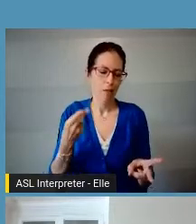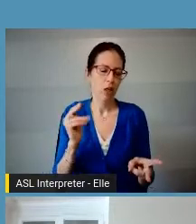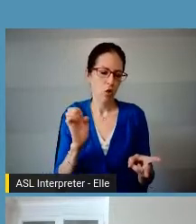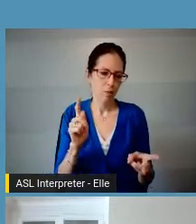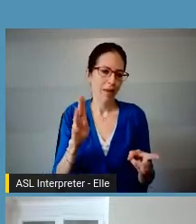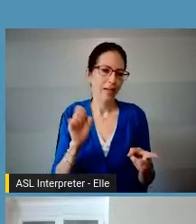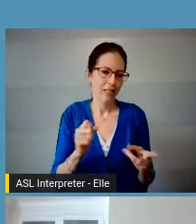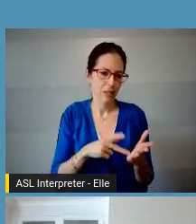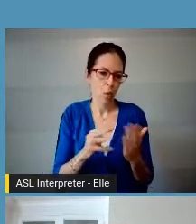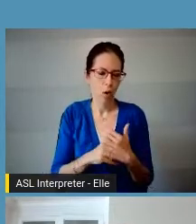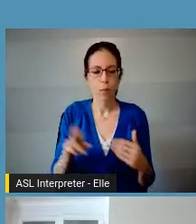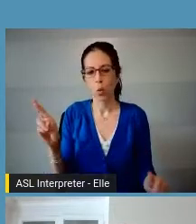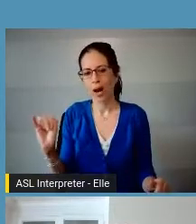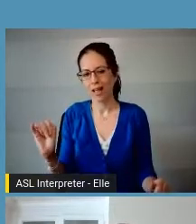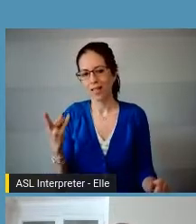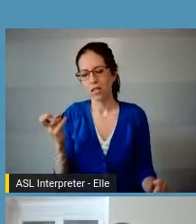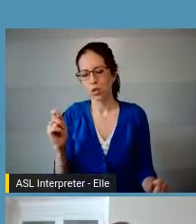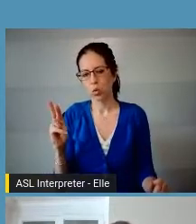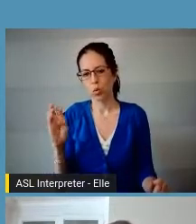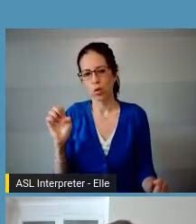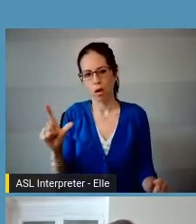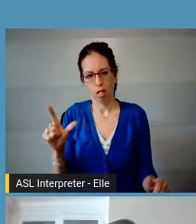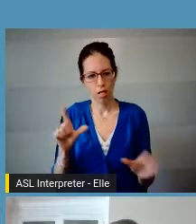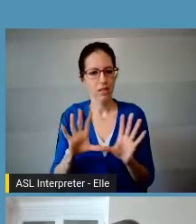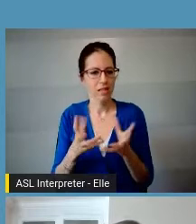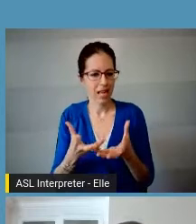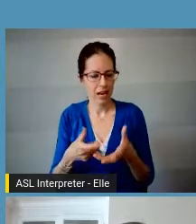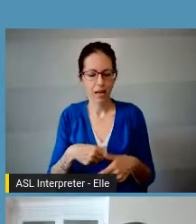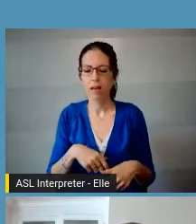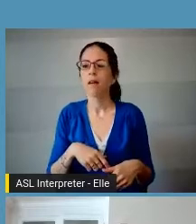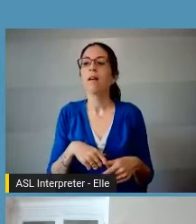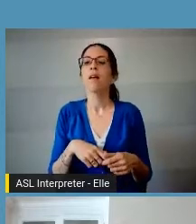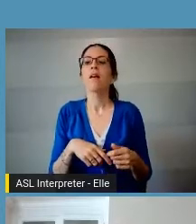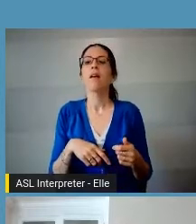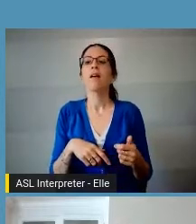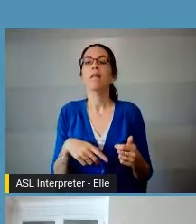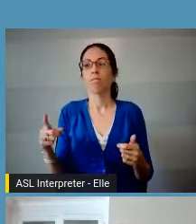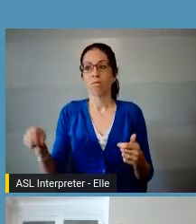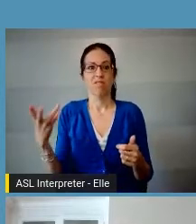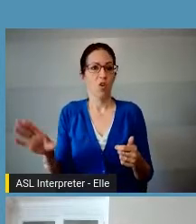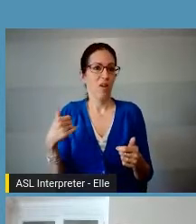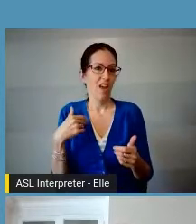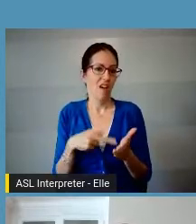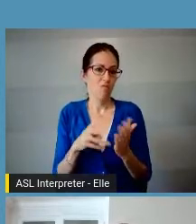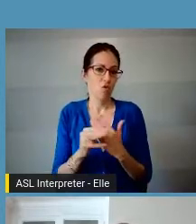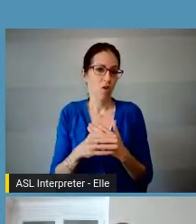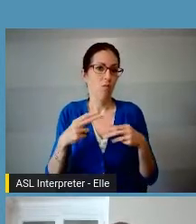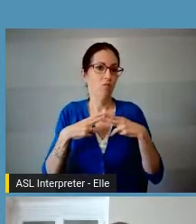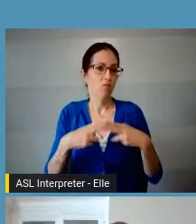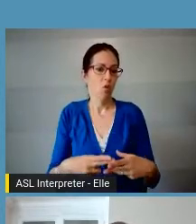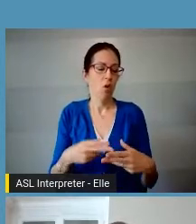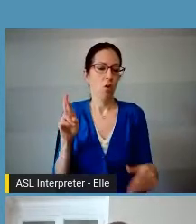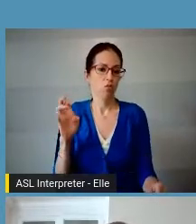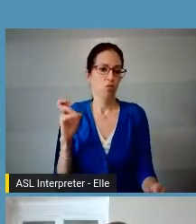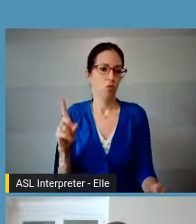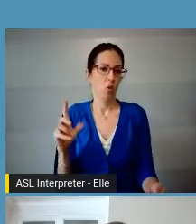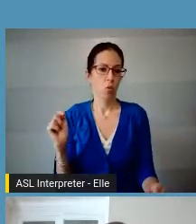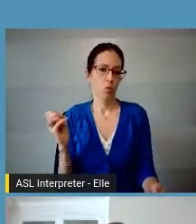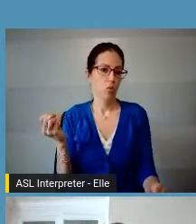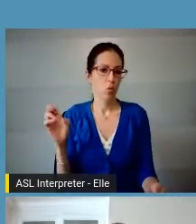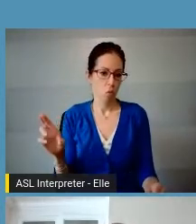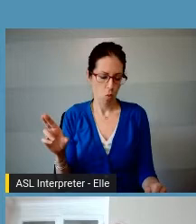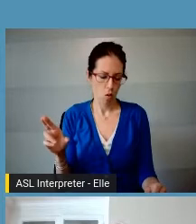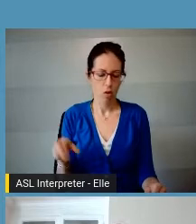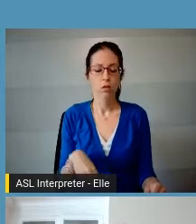They already had a program called Road tour which is on website and a mobile app it's